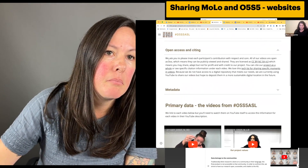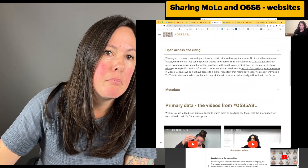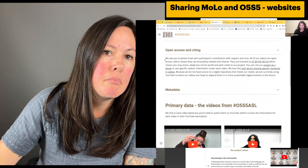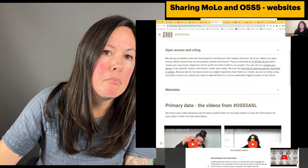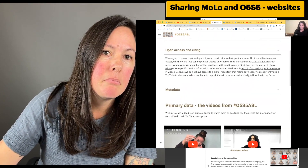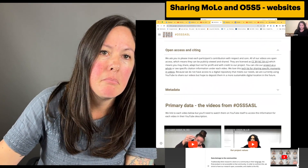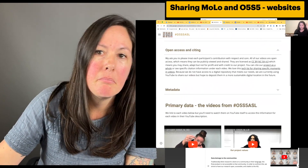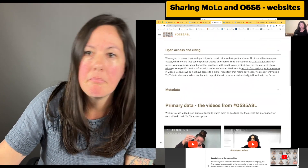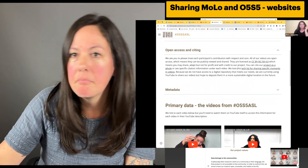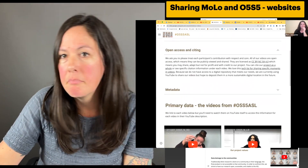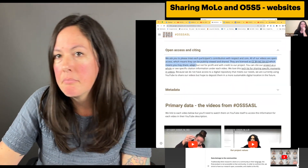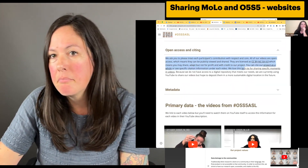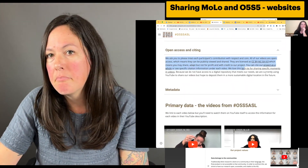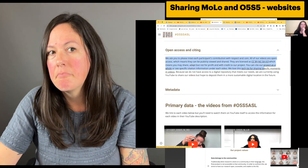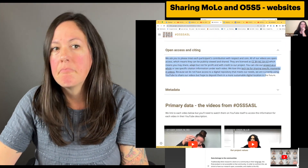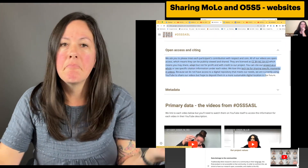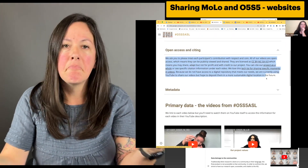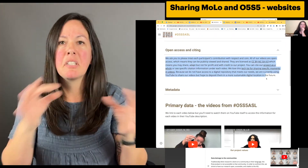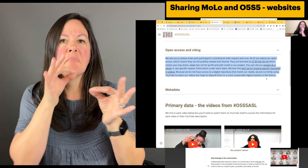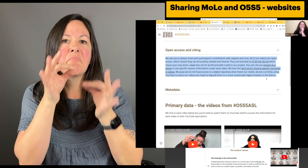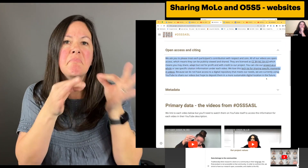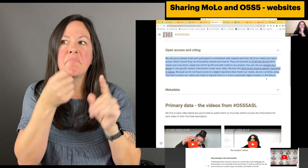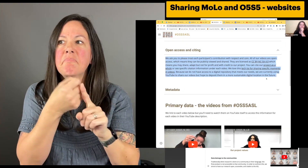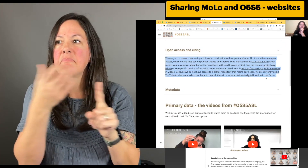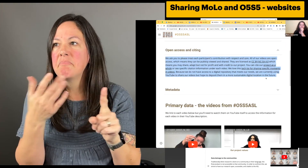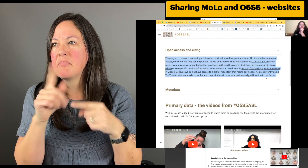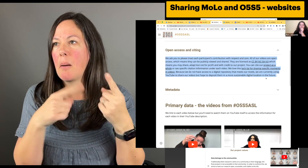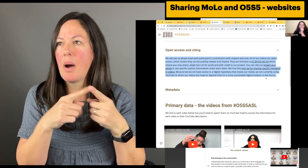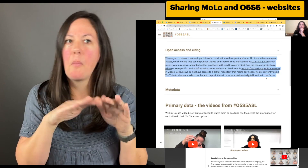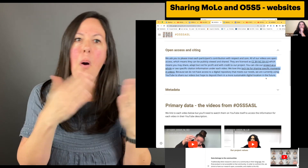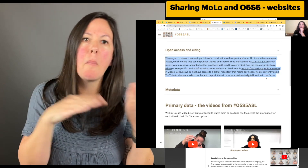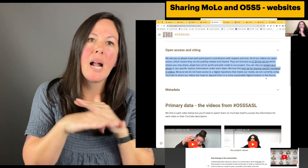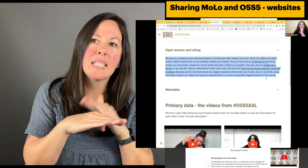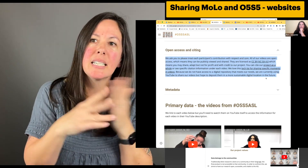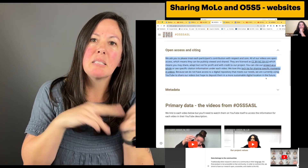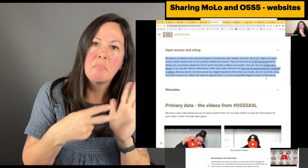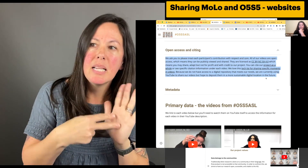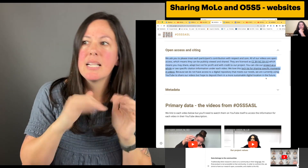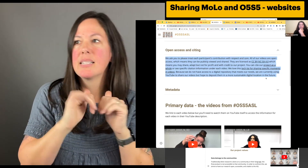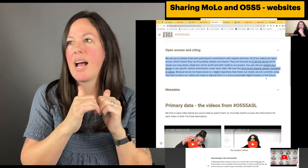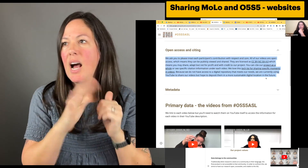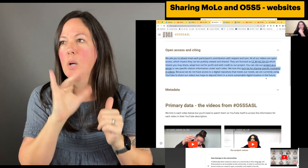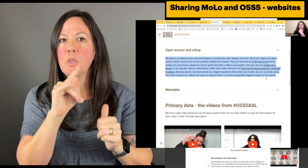there we go we explain